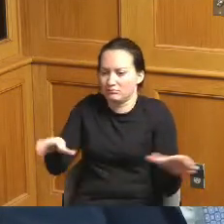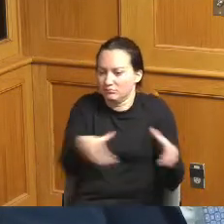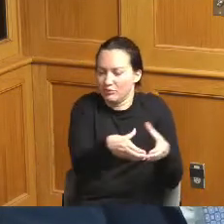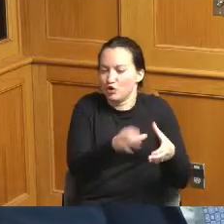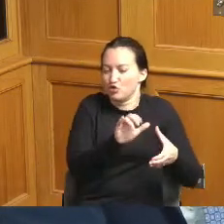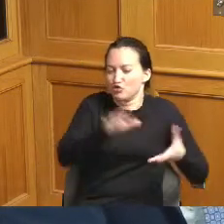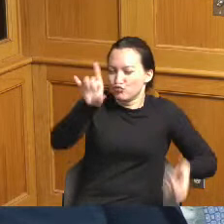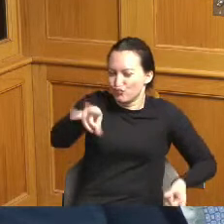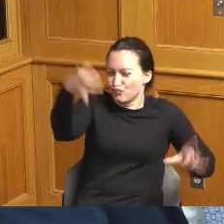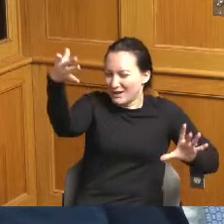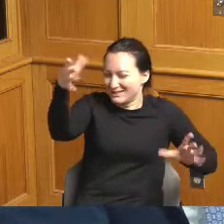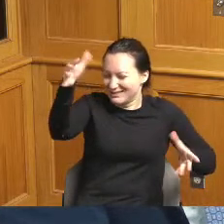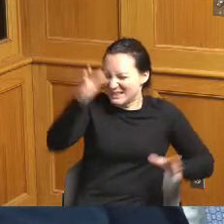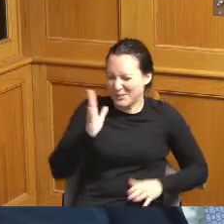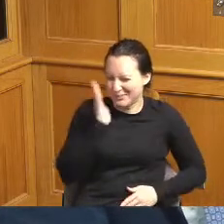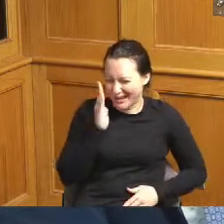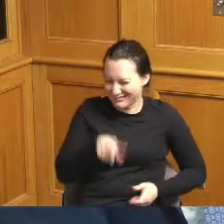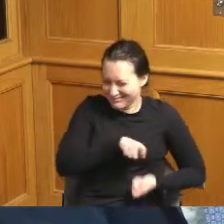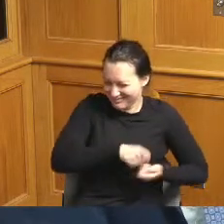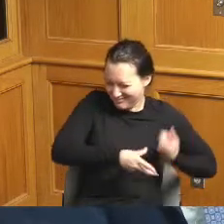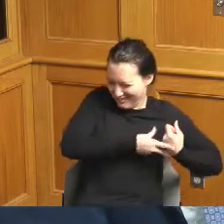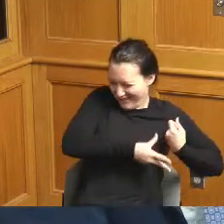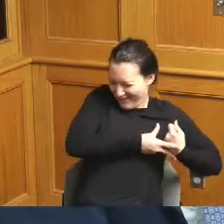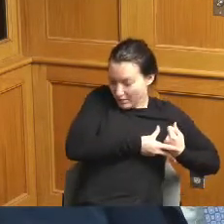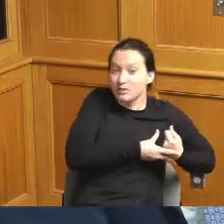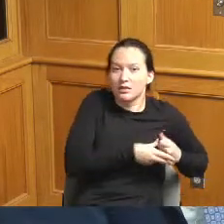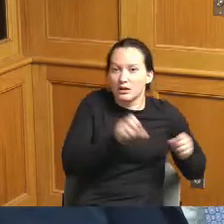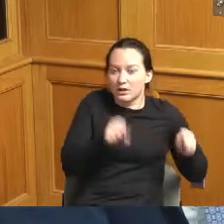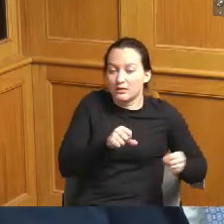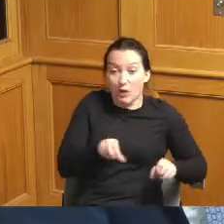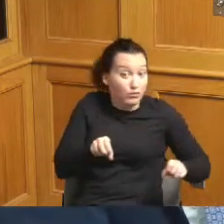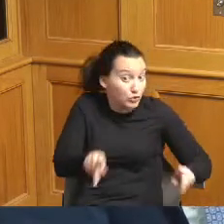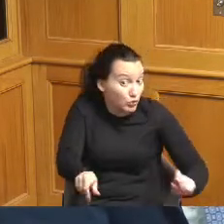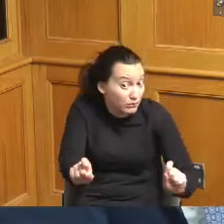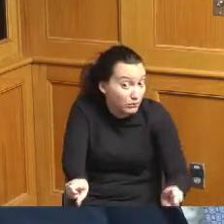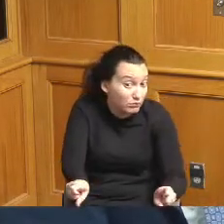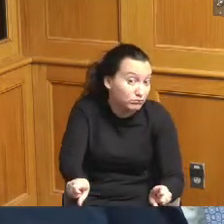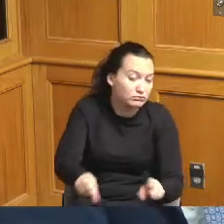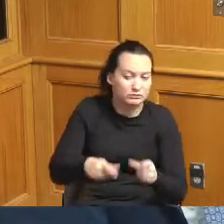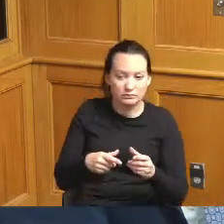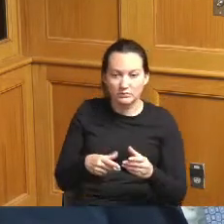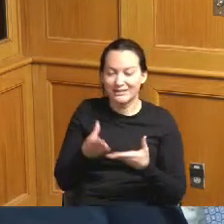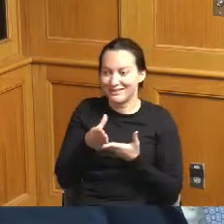also in communication with to see if that would be an opportunity to step some of these kids down